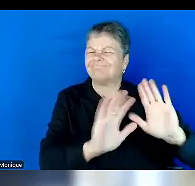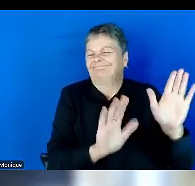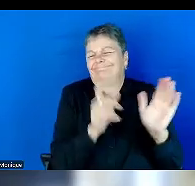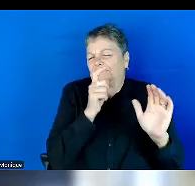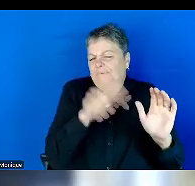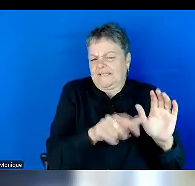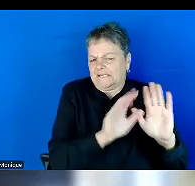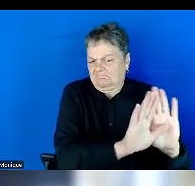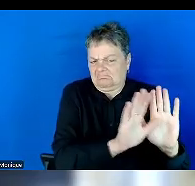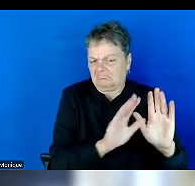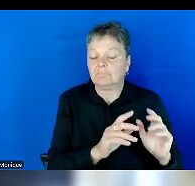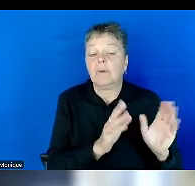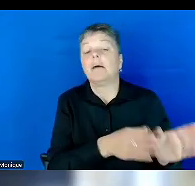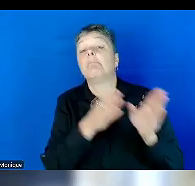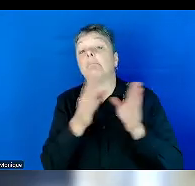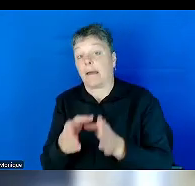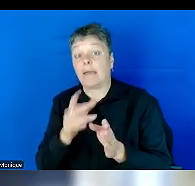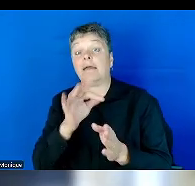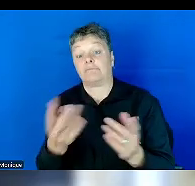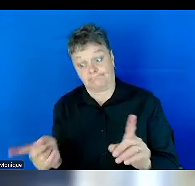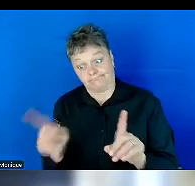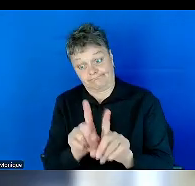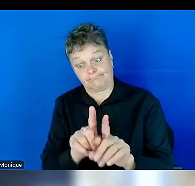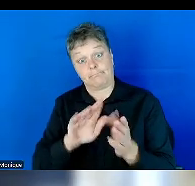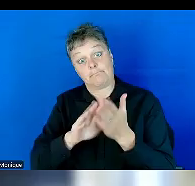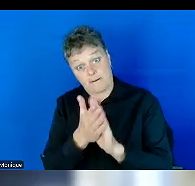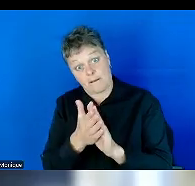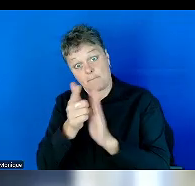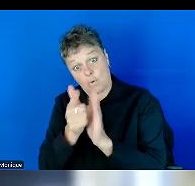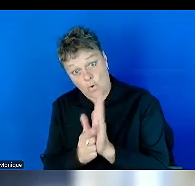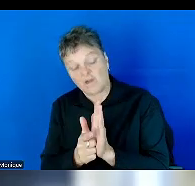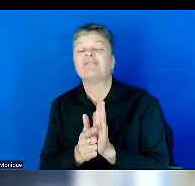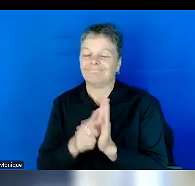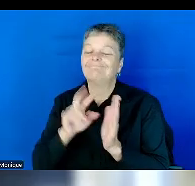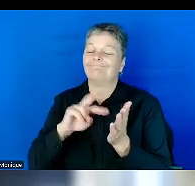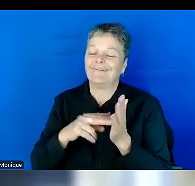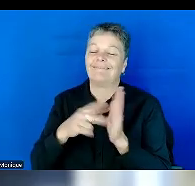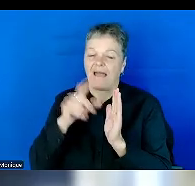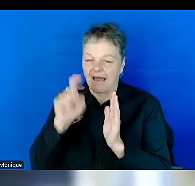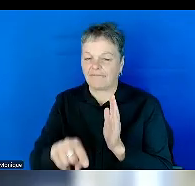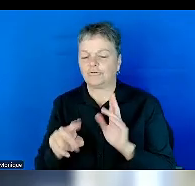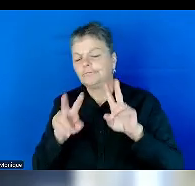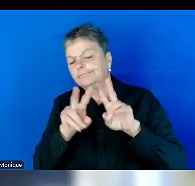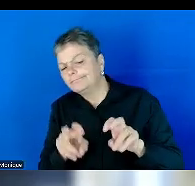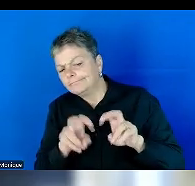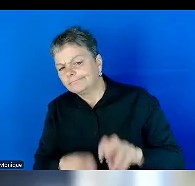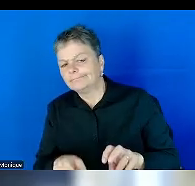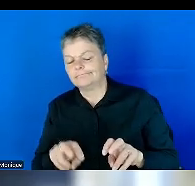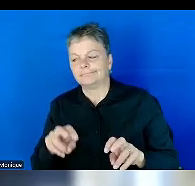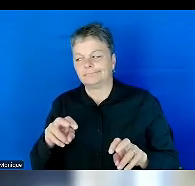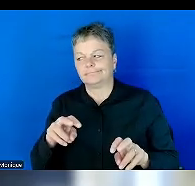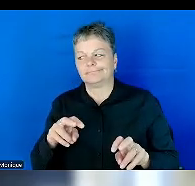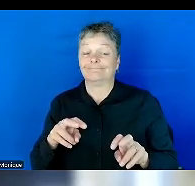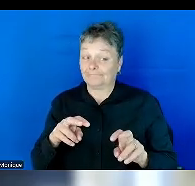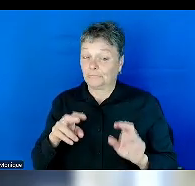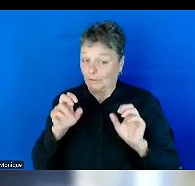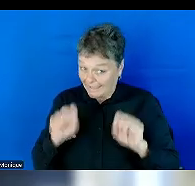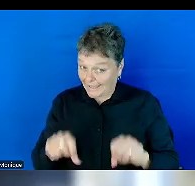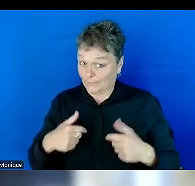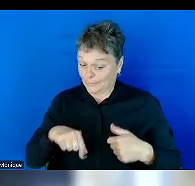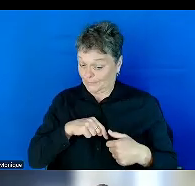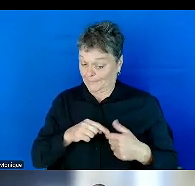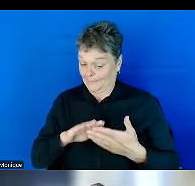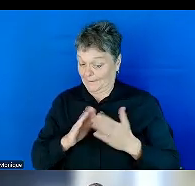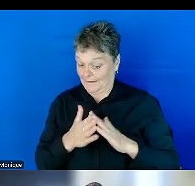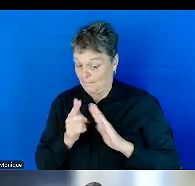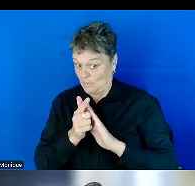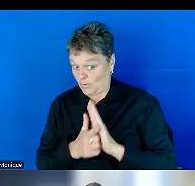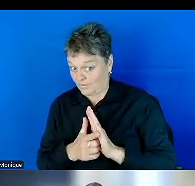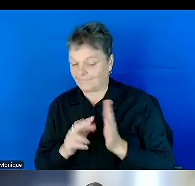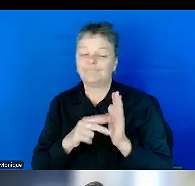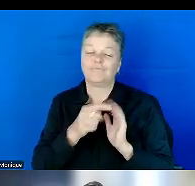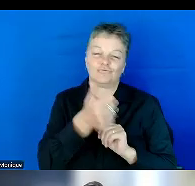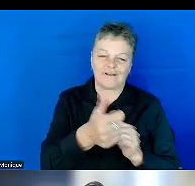the things that we have to assess and and look at when determining if we can uh represent somebody